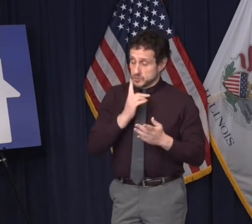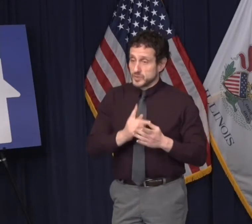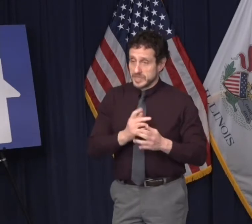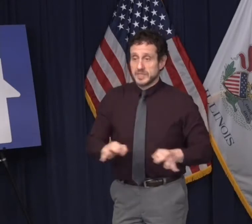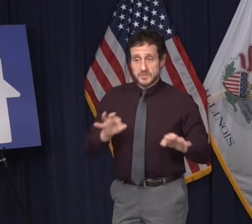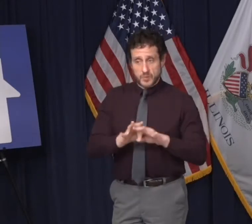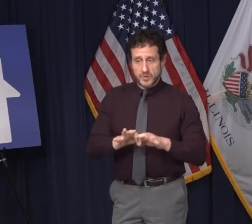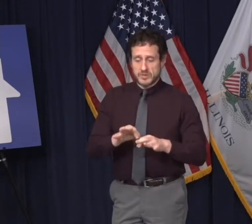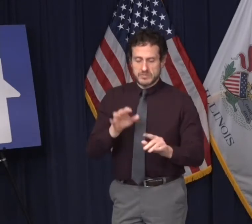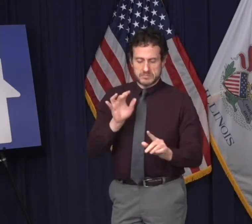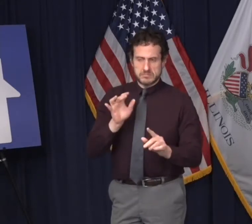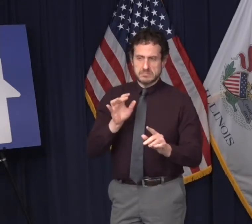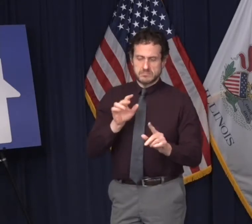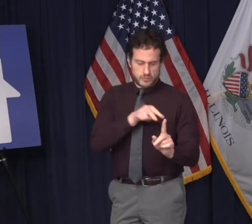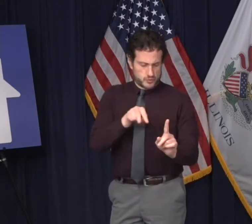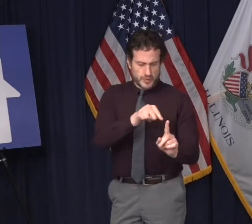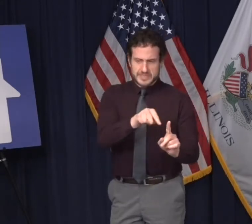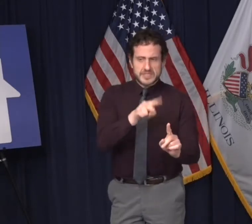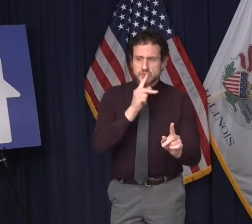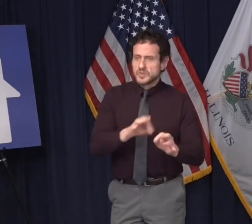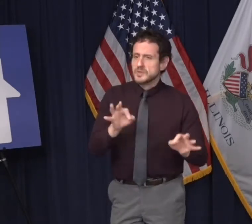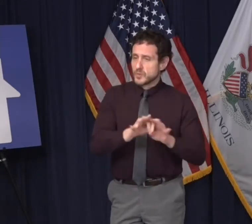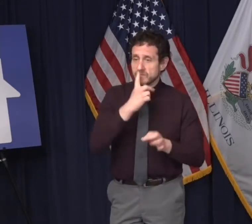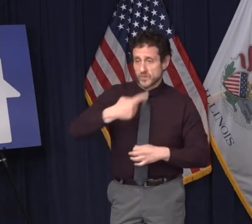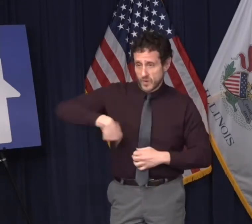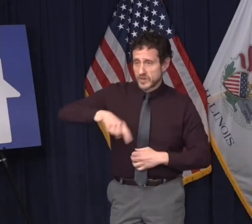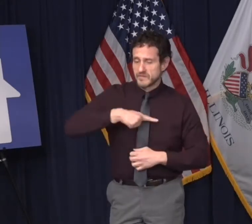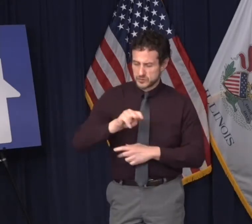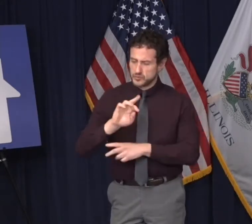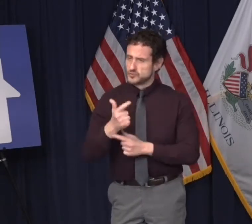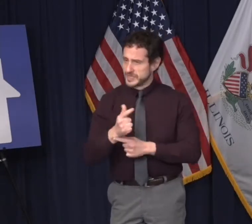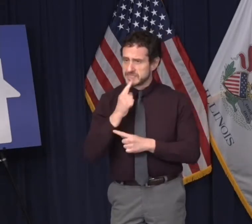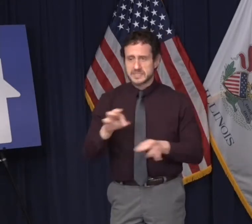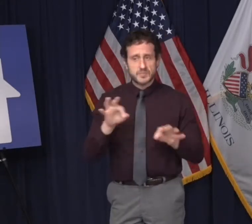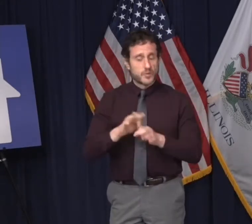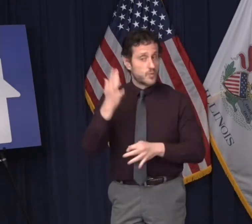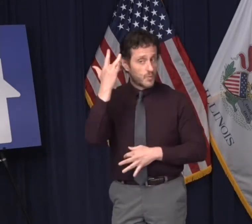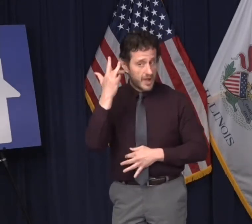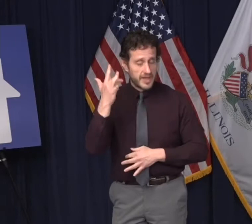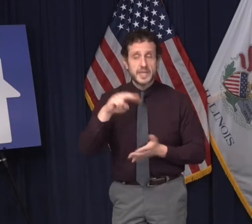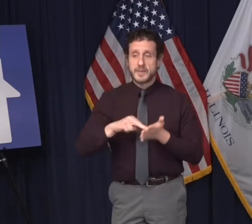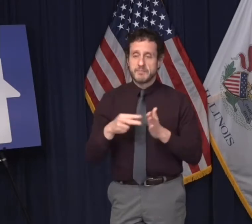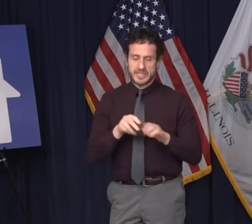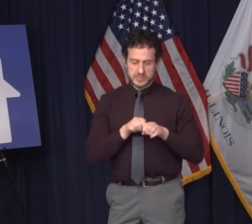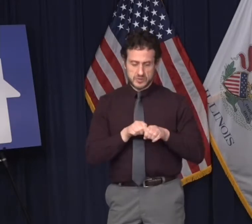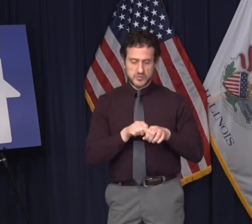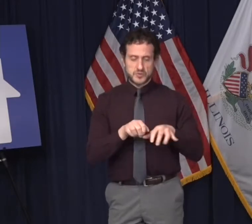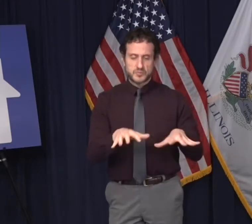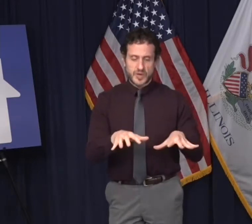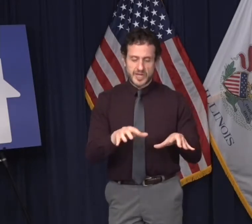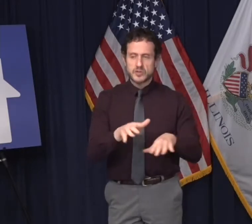THAT LAST FACTOR IS KEY BECAUSE IT DEMONSTRATING WHY CONTACT TRACING IS SO IMPORTANT TO ALL OF US TOGETHER.